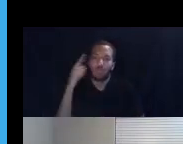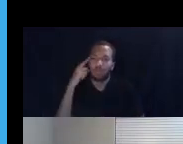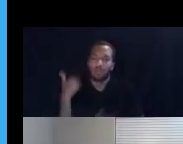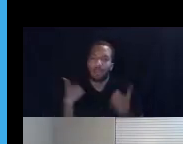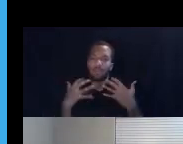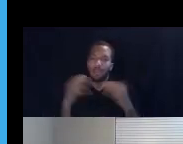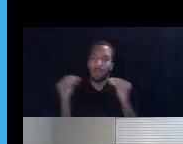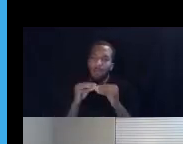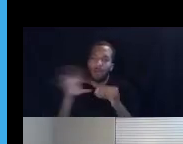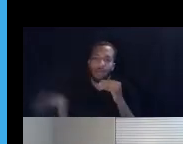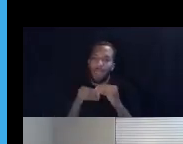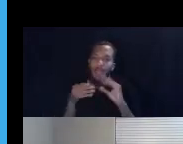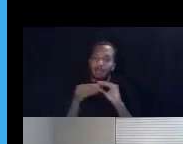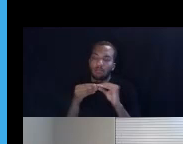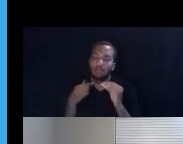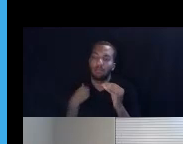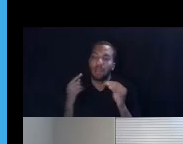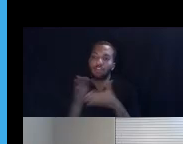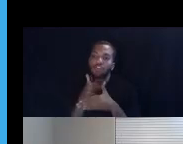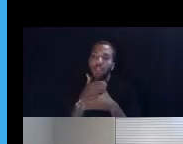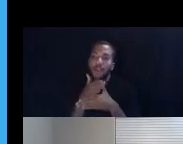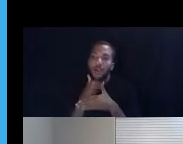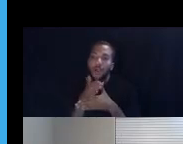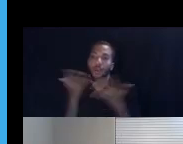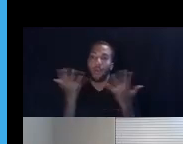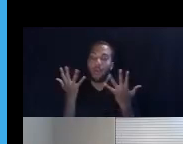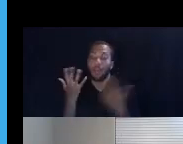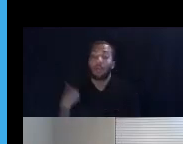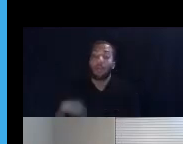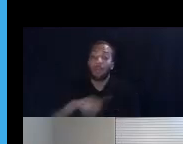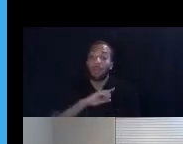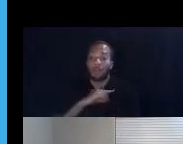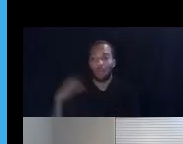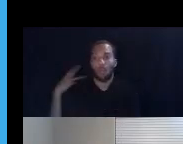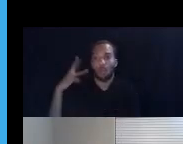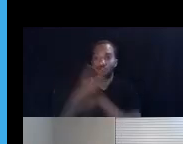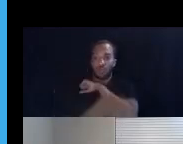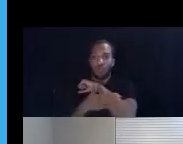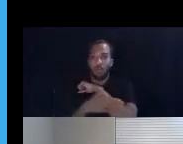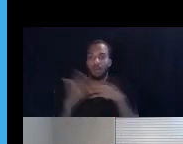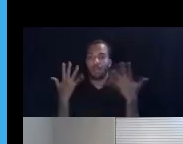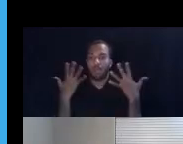I think I will just share that we Washington County have done quite a bit of work to really look